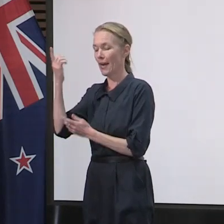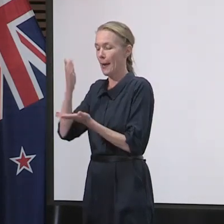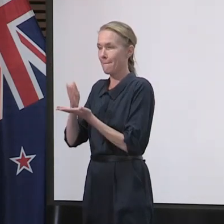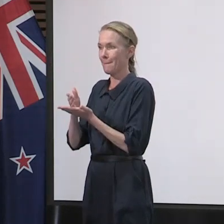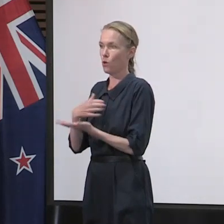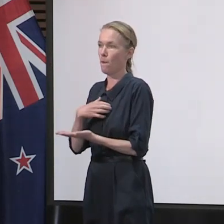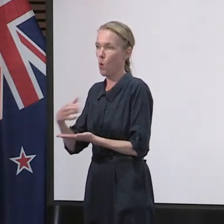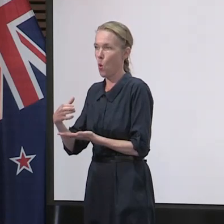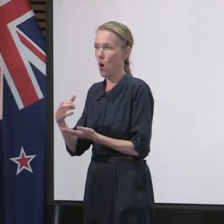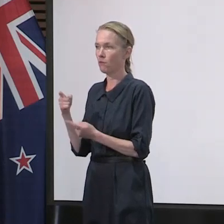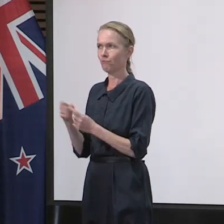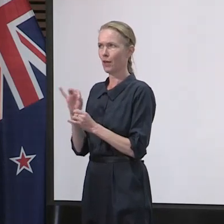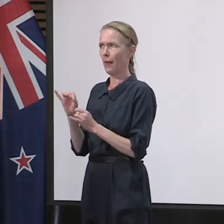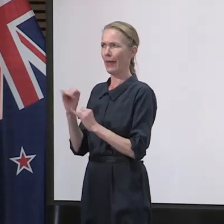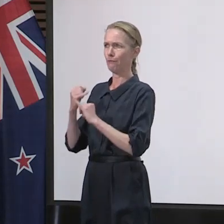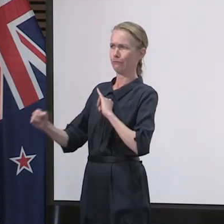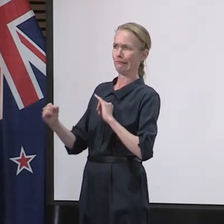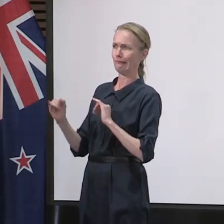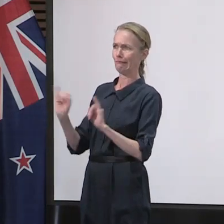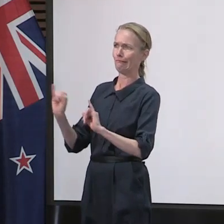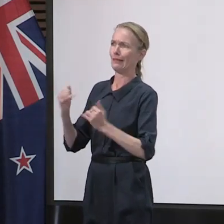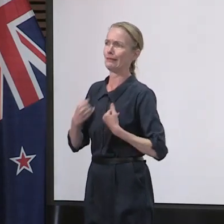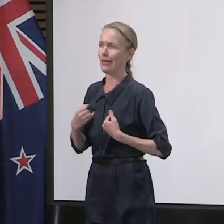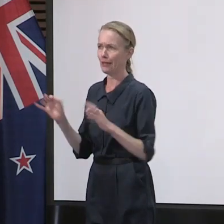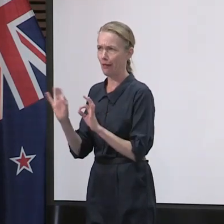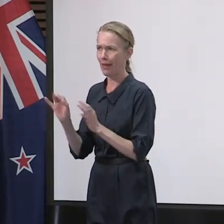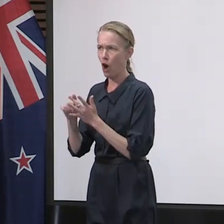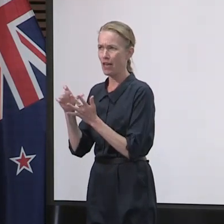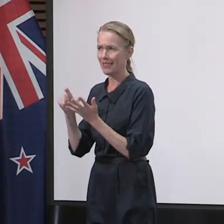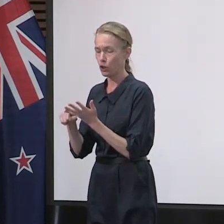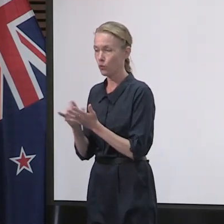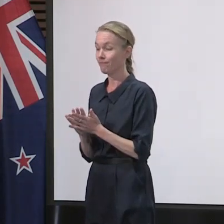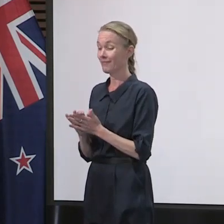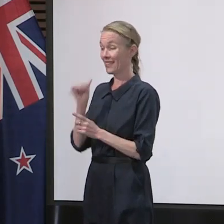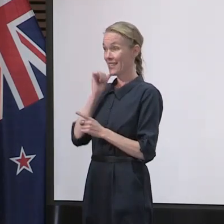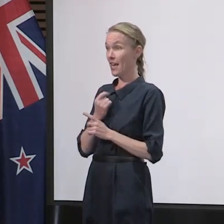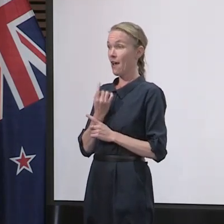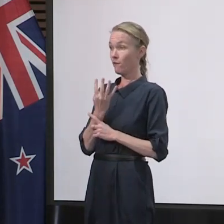person in hospital in